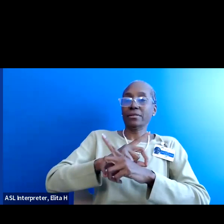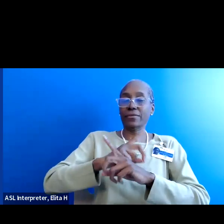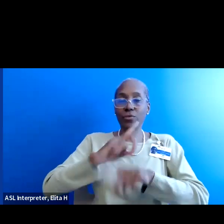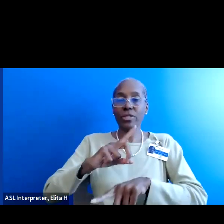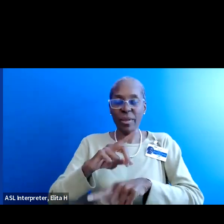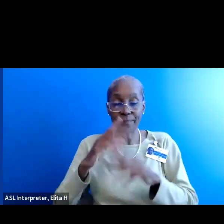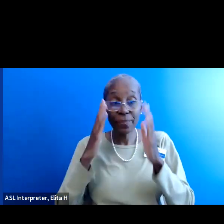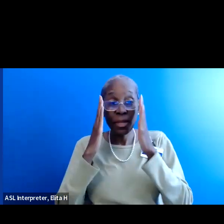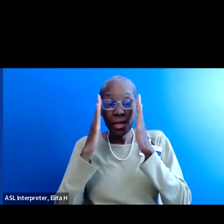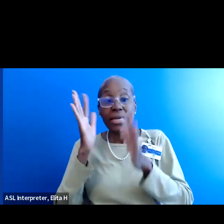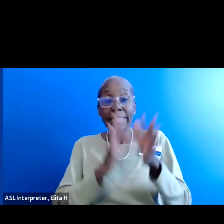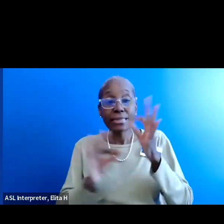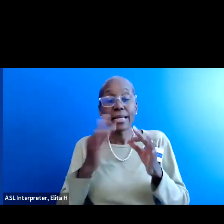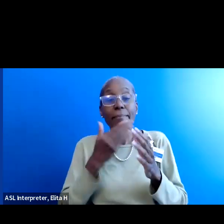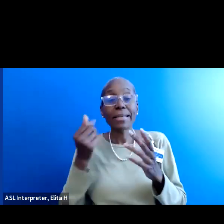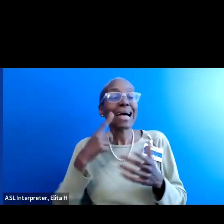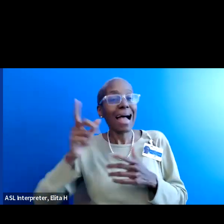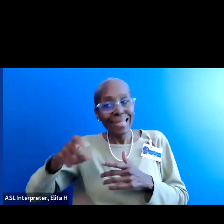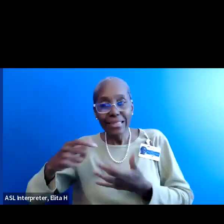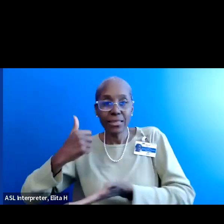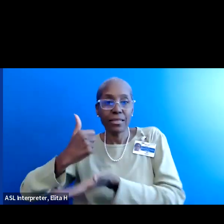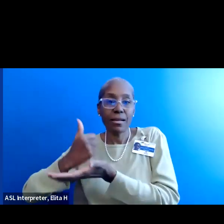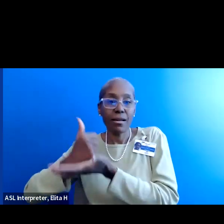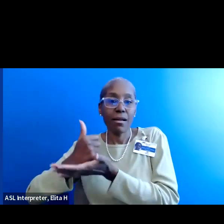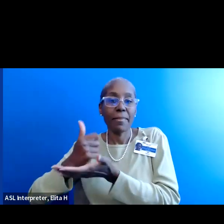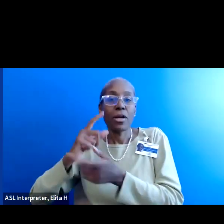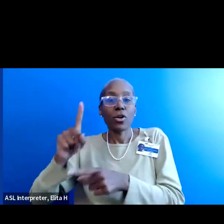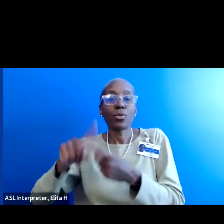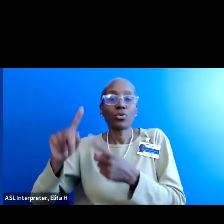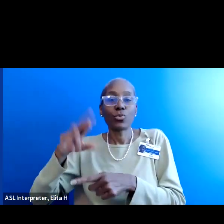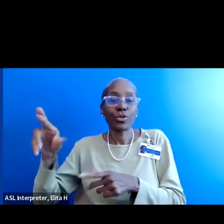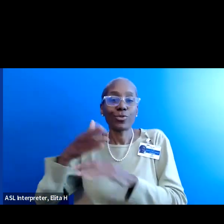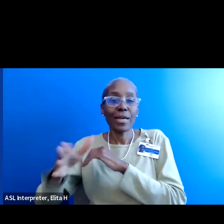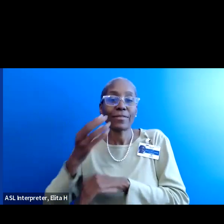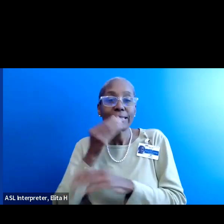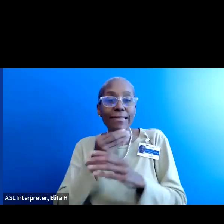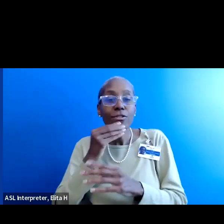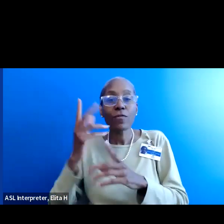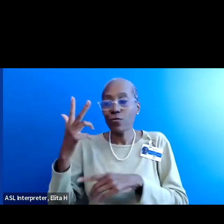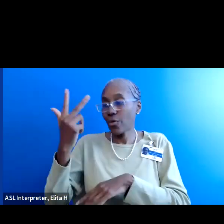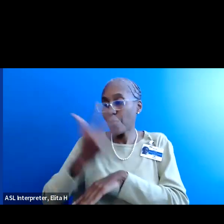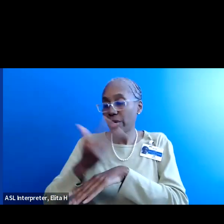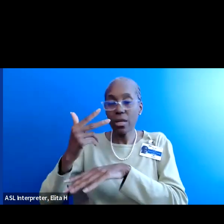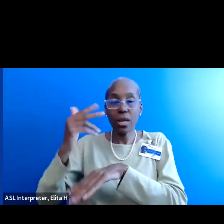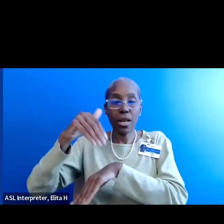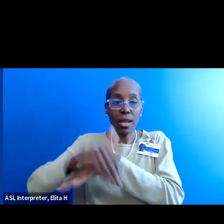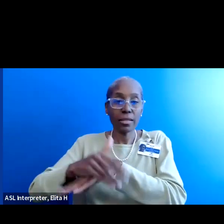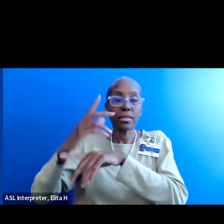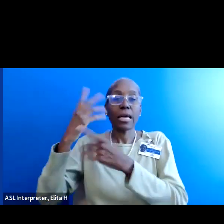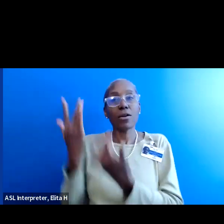It may be best to say, â€śI really need assistance getting to the restroom after dinner and for the last three nights, I've had to wait for at least 20 minutes.